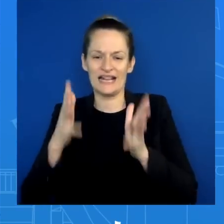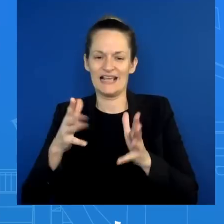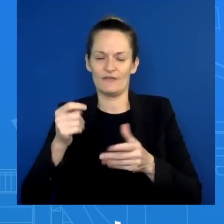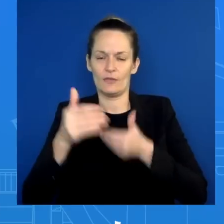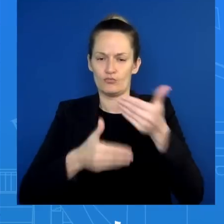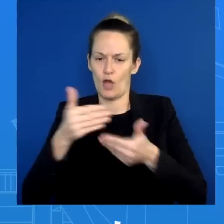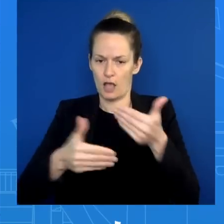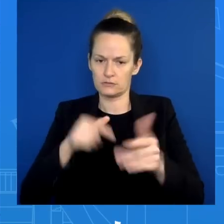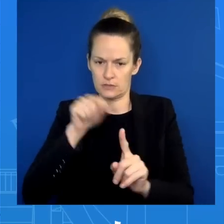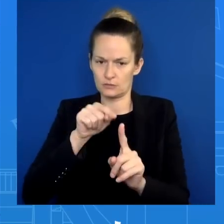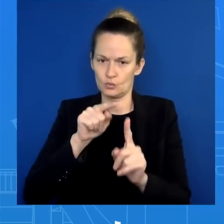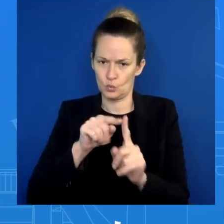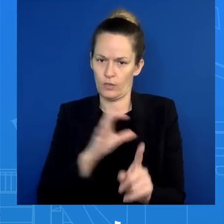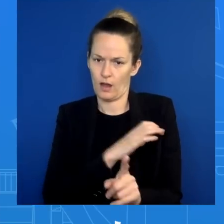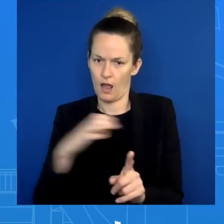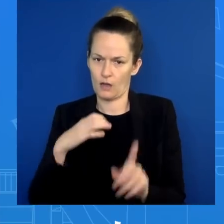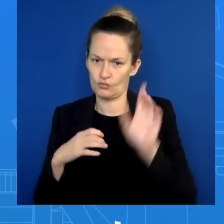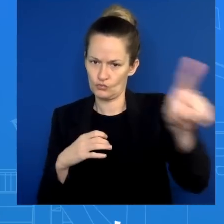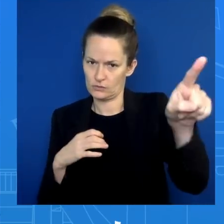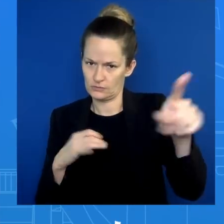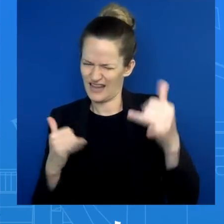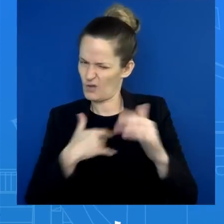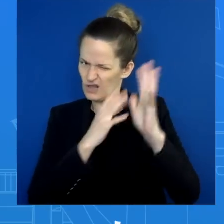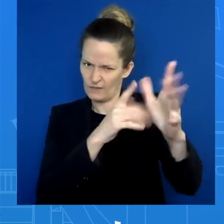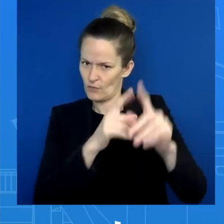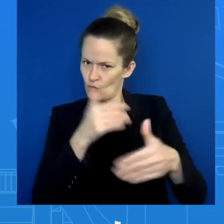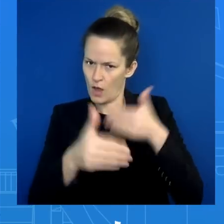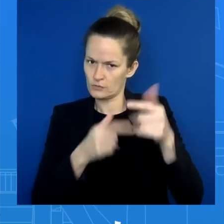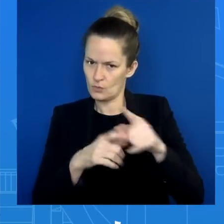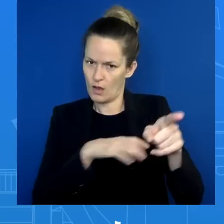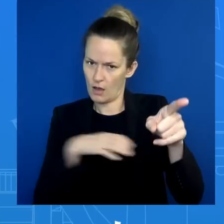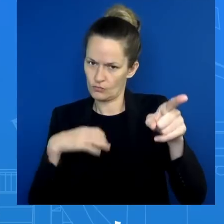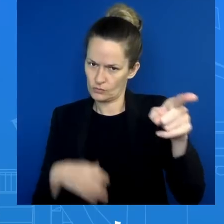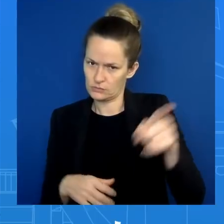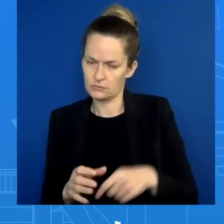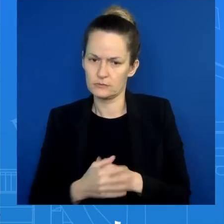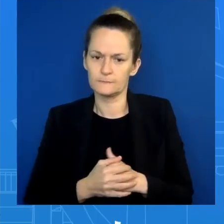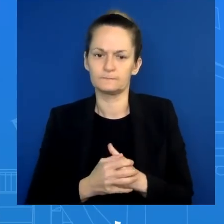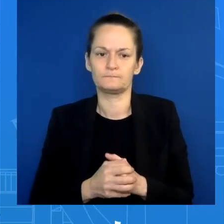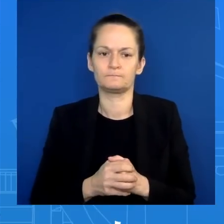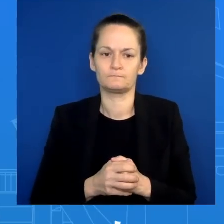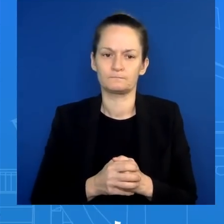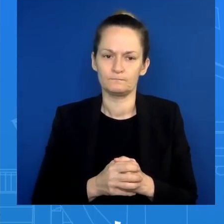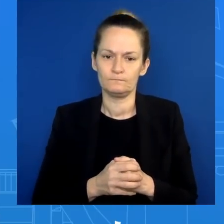the Senate to the Senate and the leadership. And but we'll continue to have those conversations.